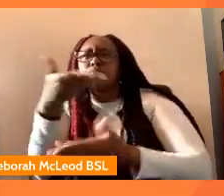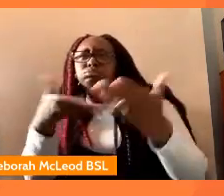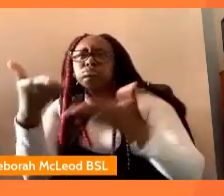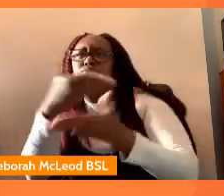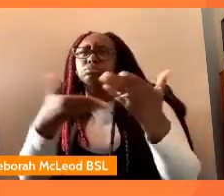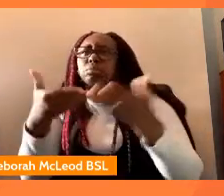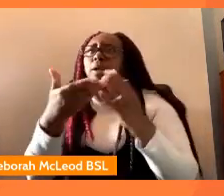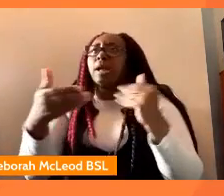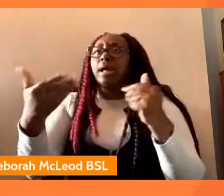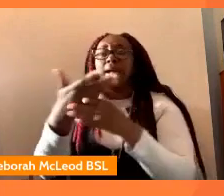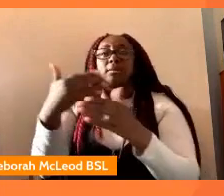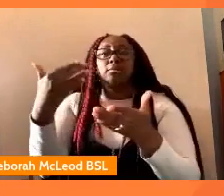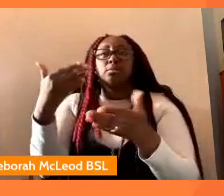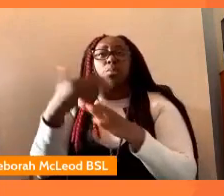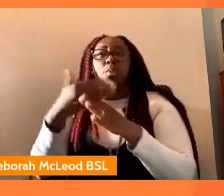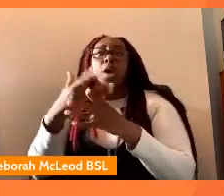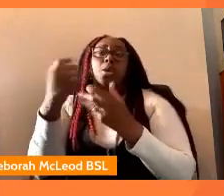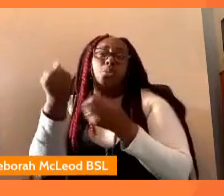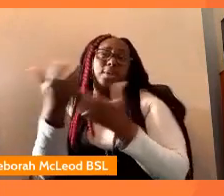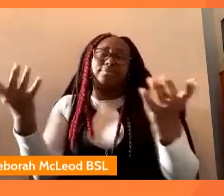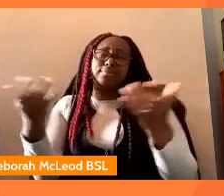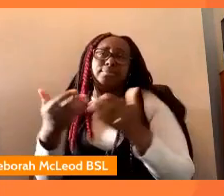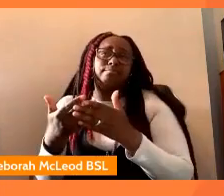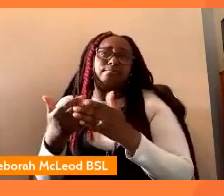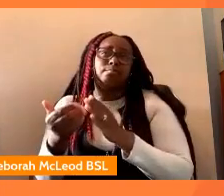West Midlands Metro and we knew we wanted to create an immersive